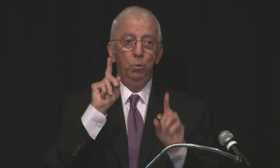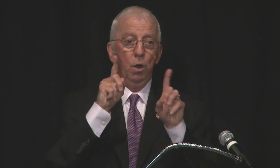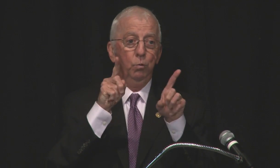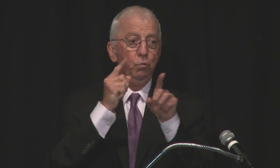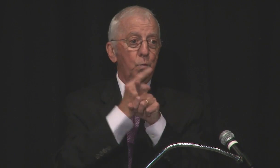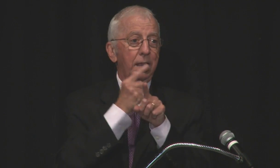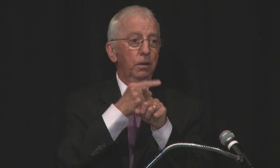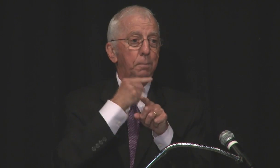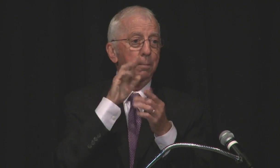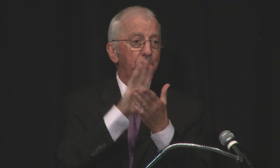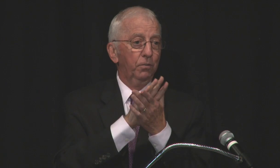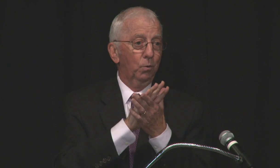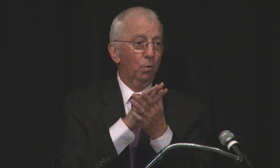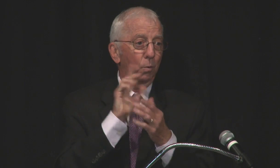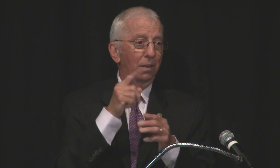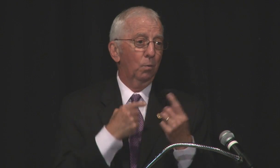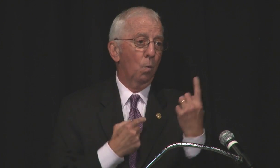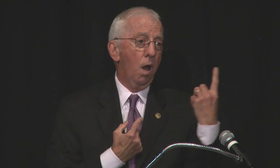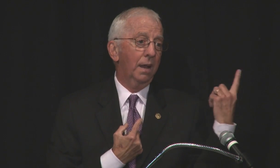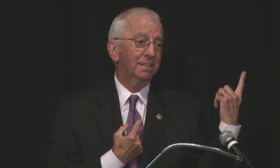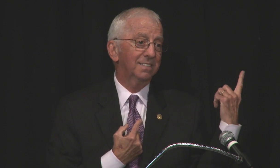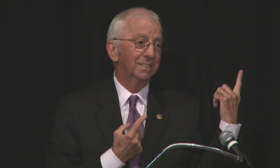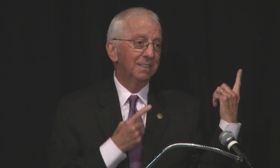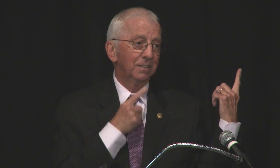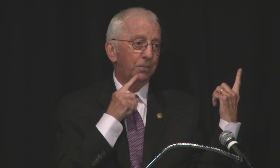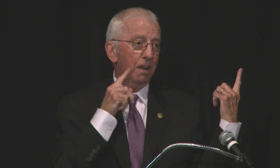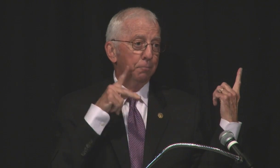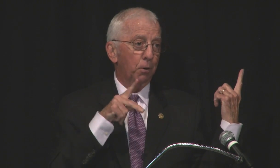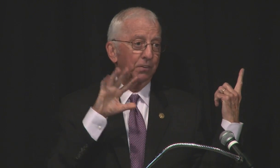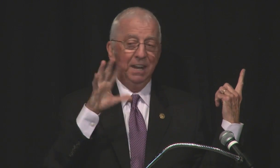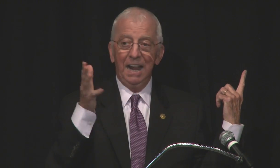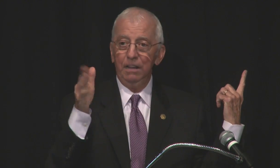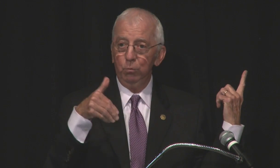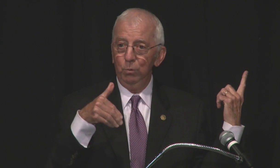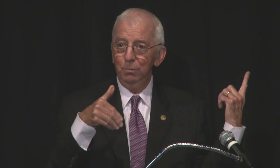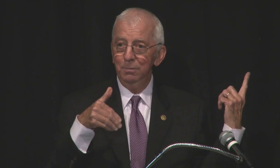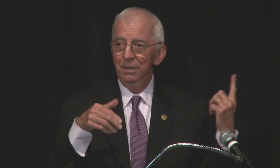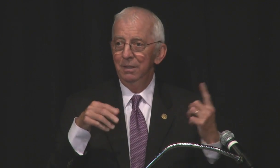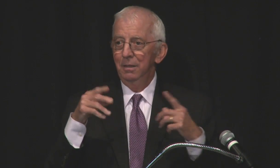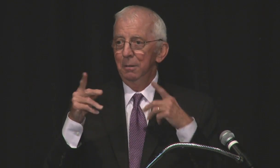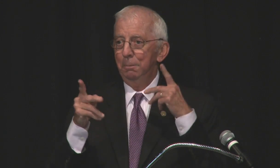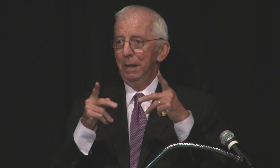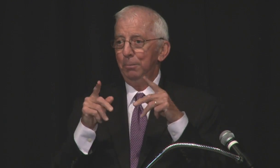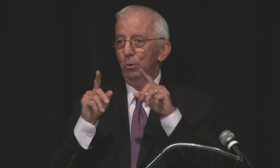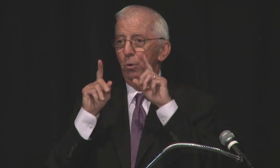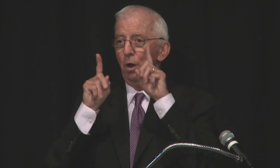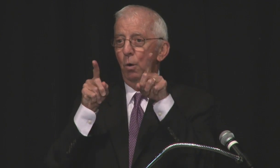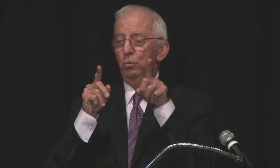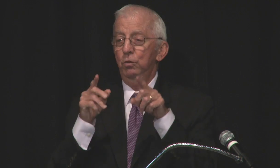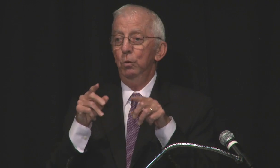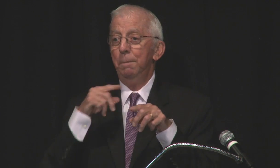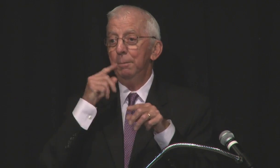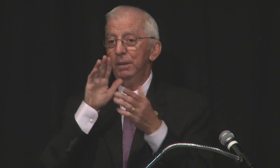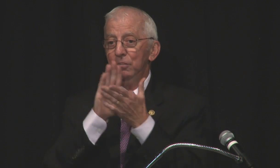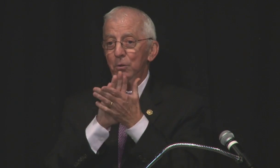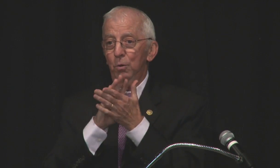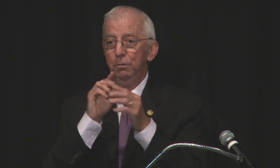People who go to regular public school where there's one deaf person in a classroom, people who go to public schools